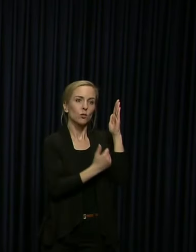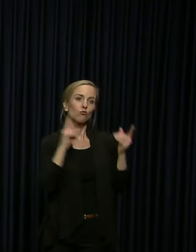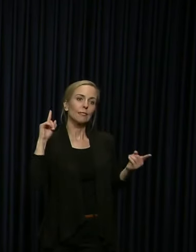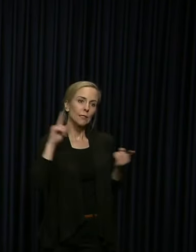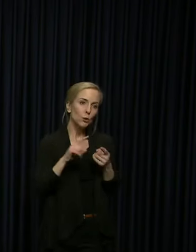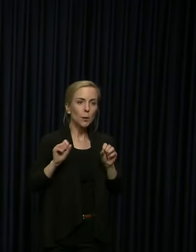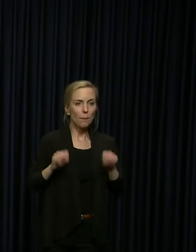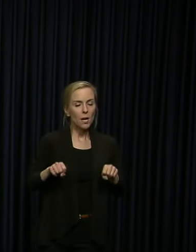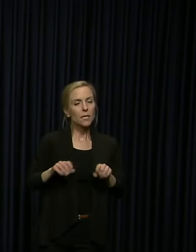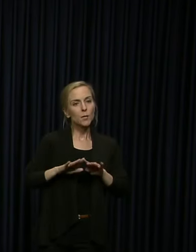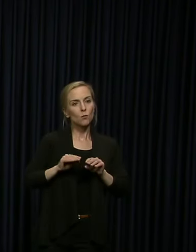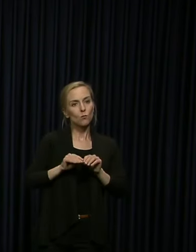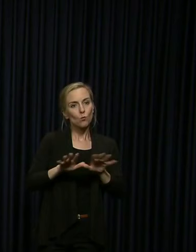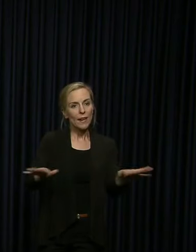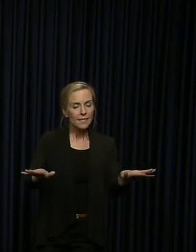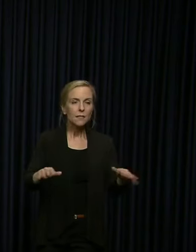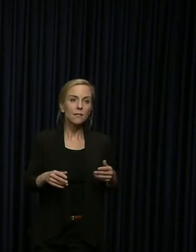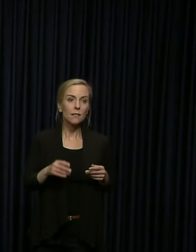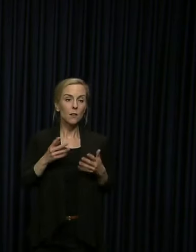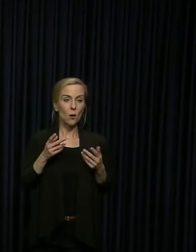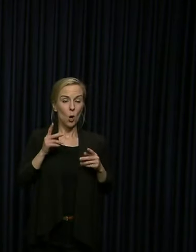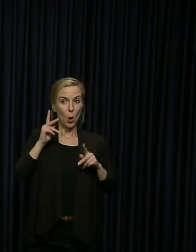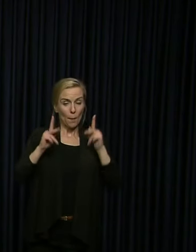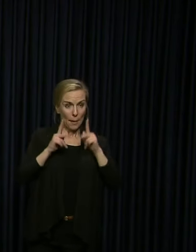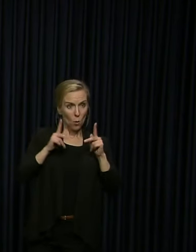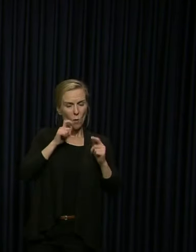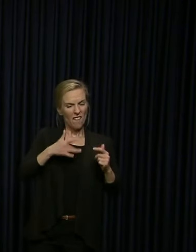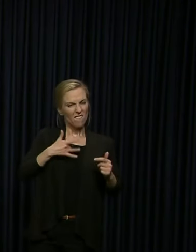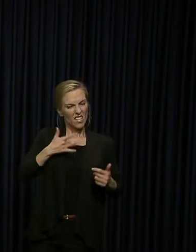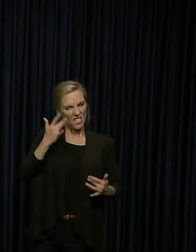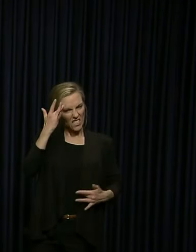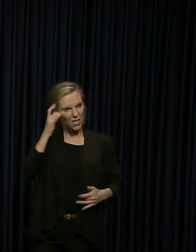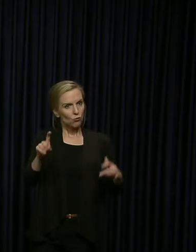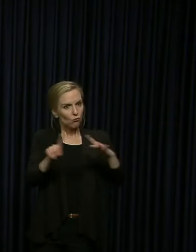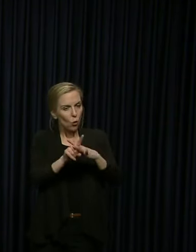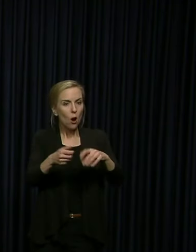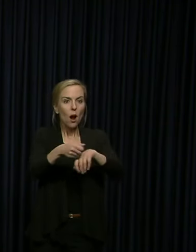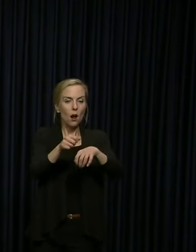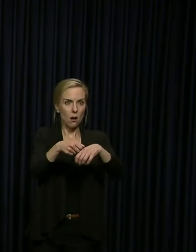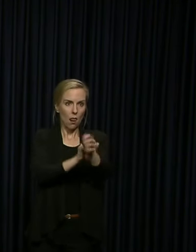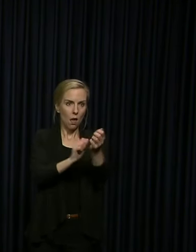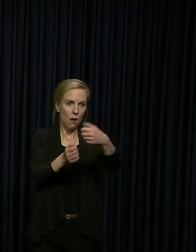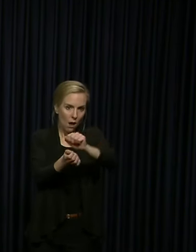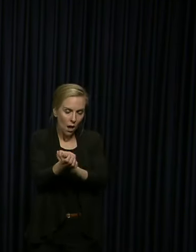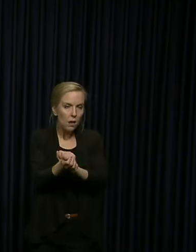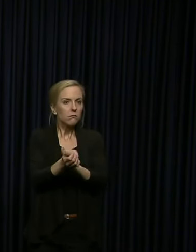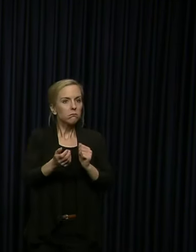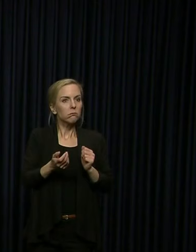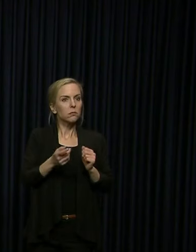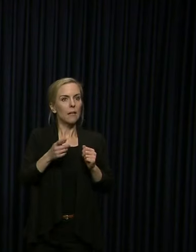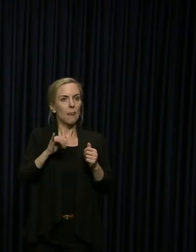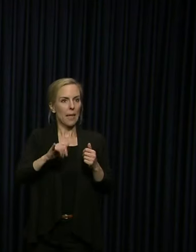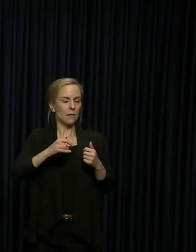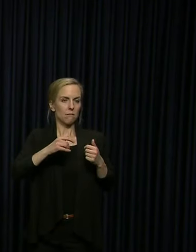THAT'S A WHOLE BUNCH OF PEOPLE TOUCHING YOUR STUFF. THAT IS A NUMBER OF OTHER OPPORTUNITIES FOR THIS TO